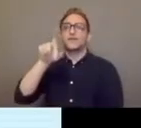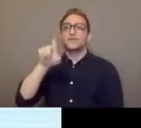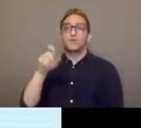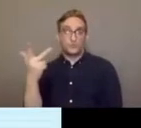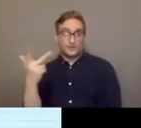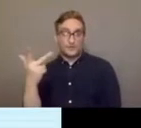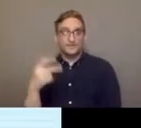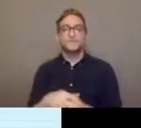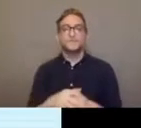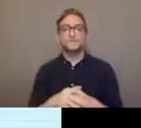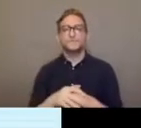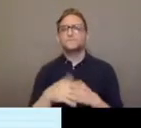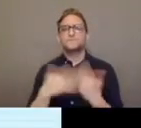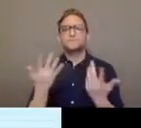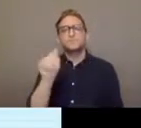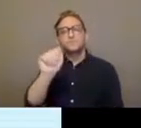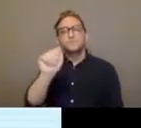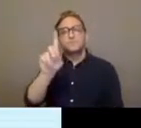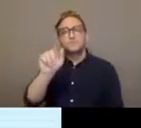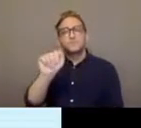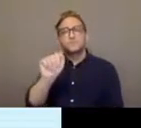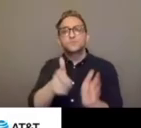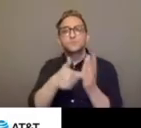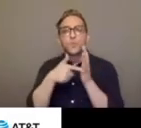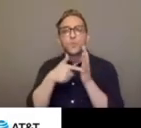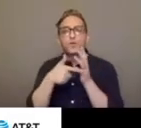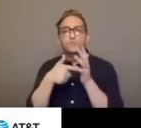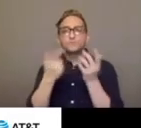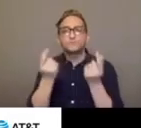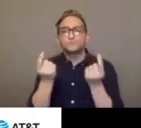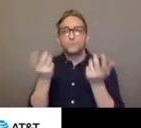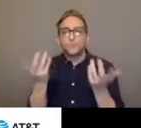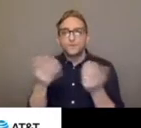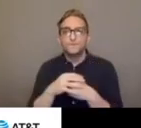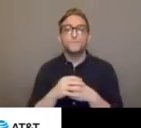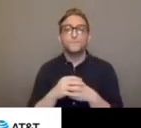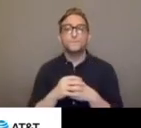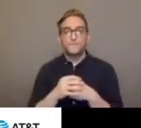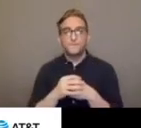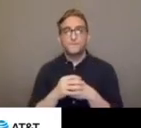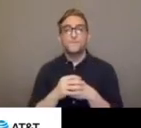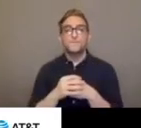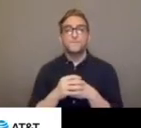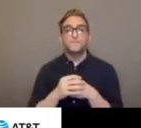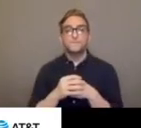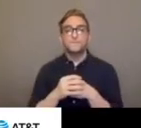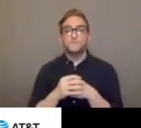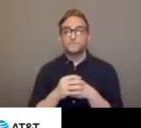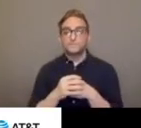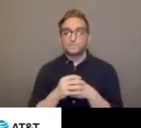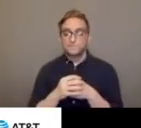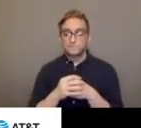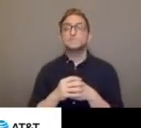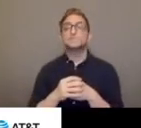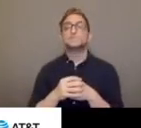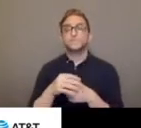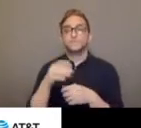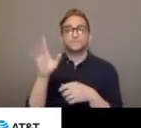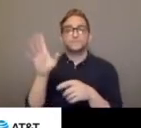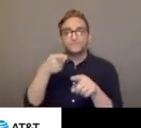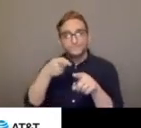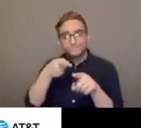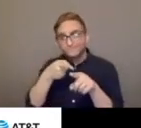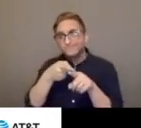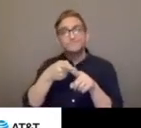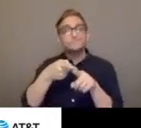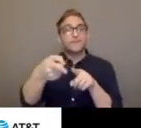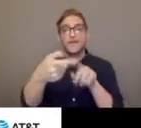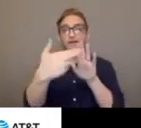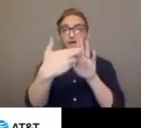What does the ADA require you to do. >> so the plain tenet are equal access to